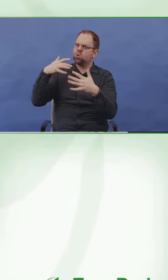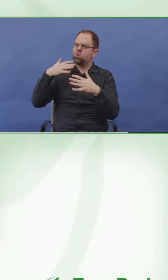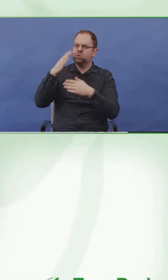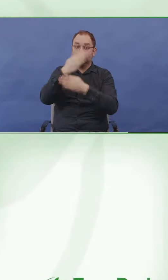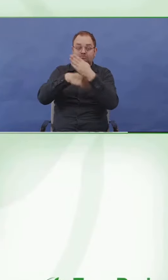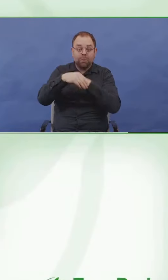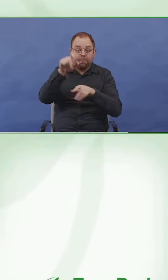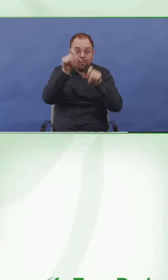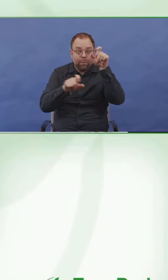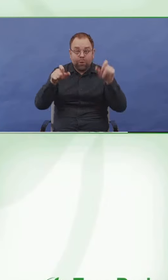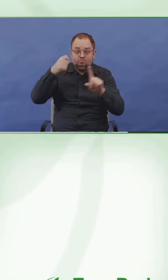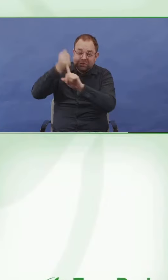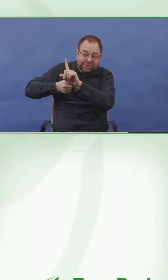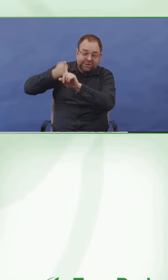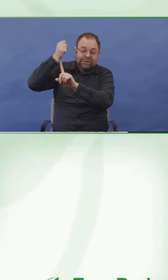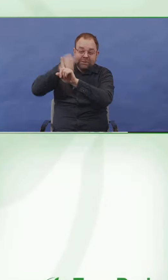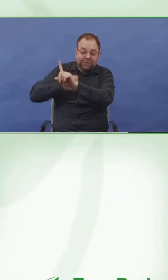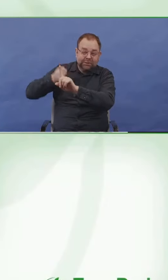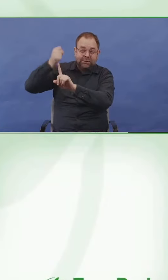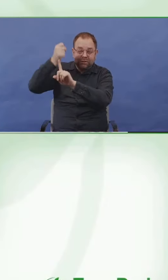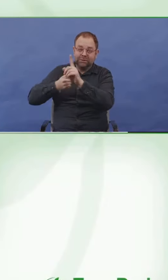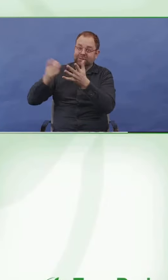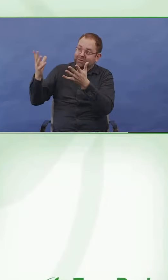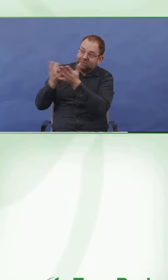example of this approach in the European care strategy.